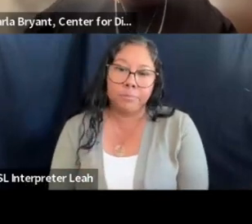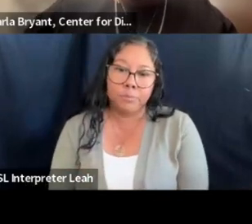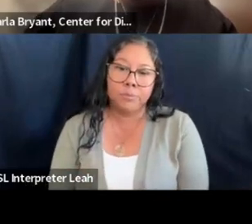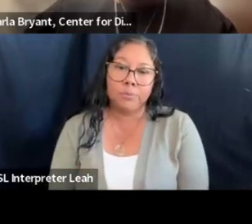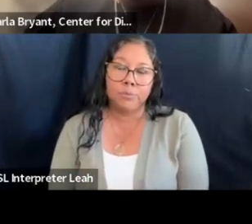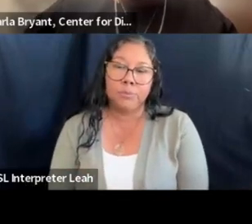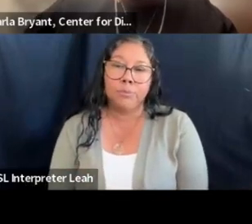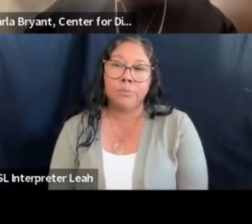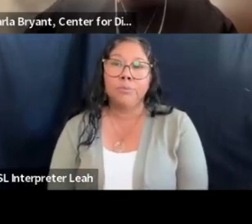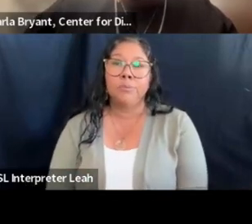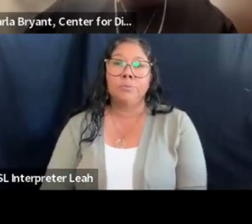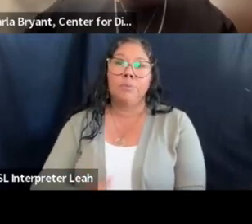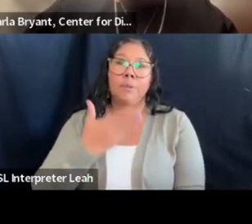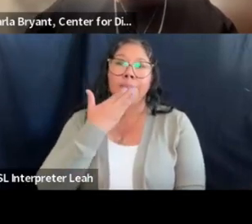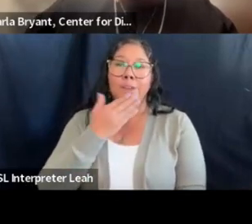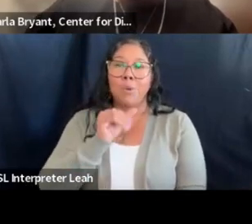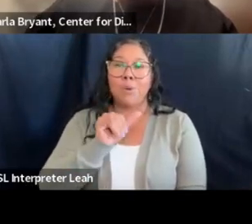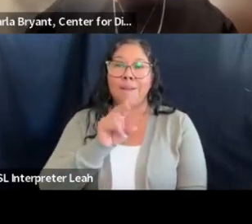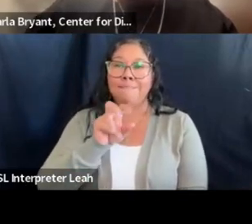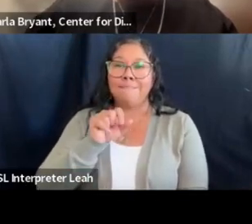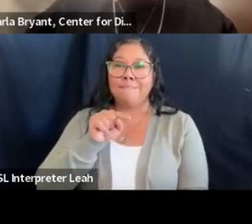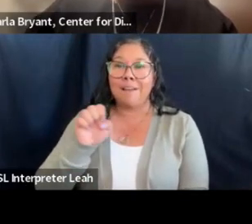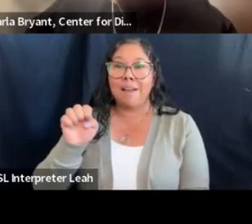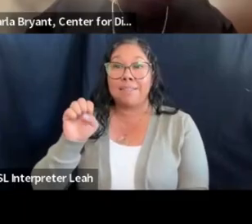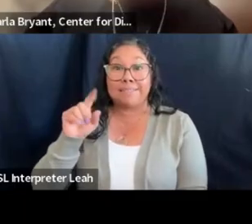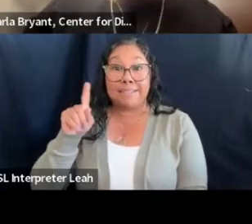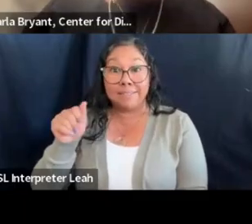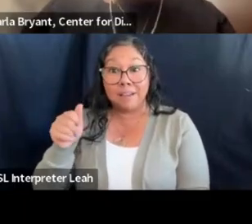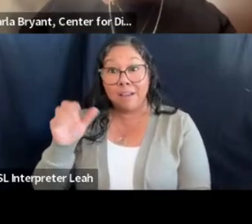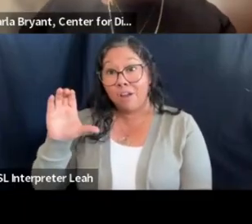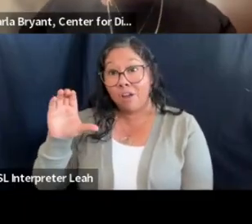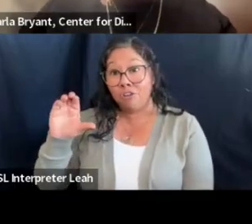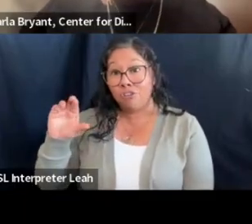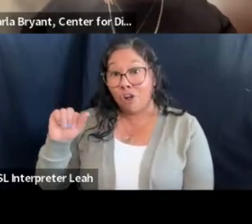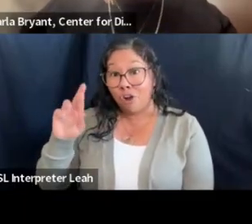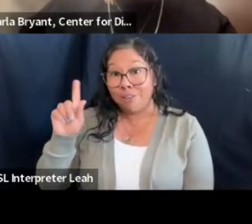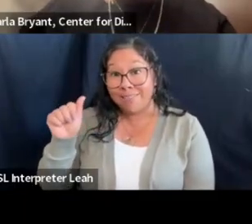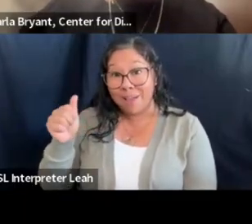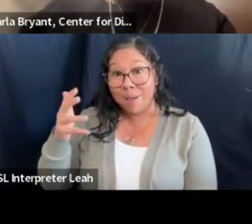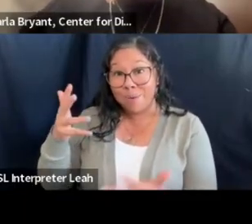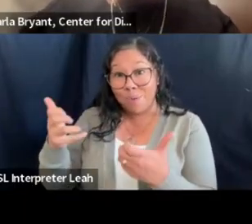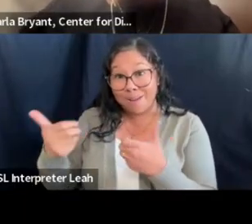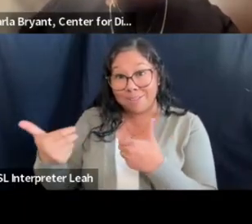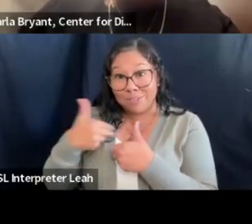Thank you. Yvette, Carla, you want to enter into this space? Yes. Yes.